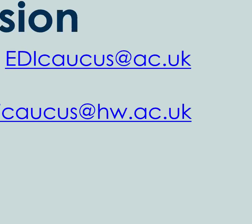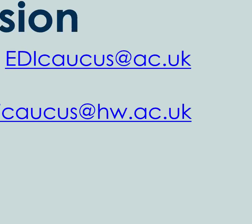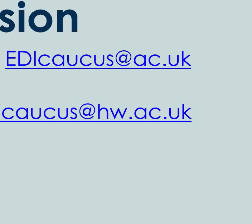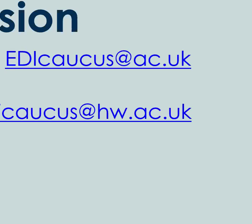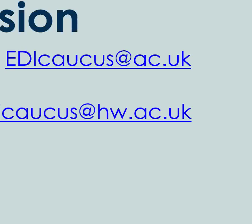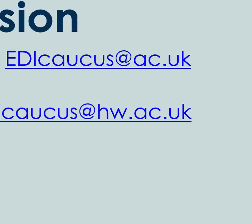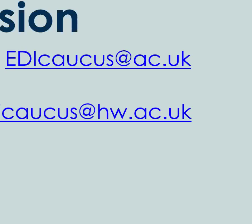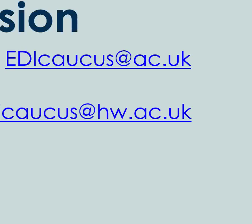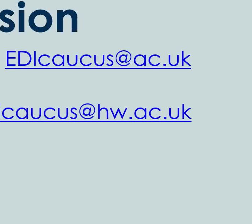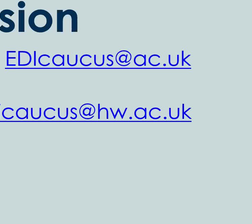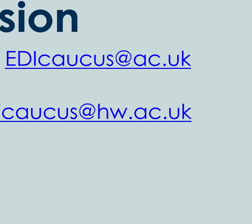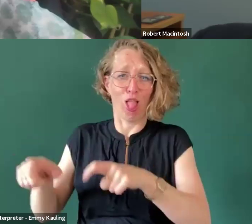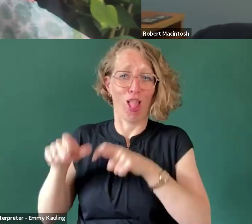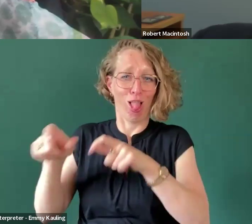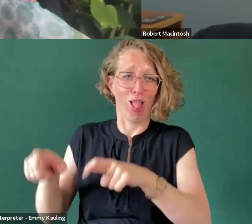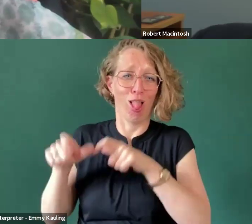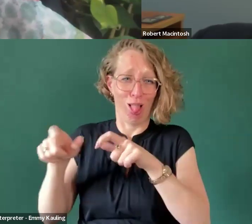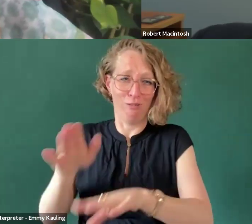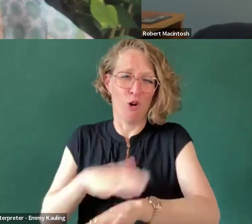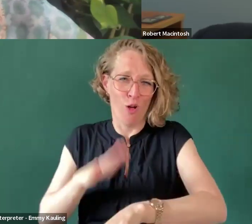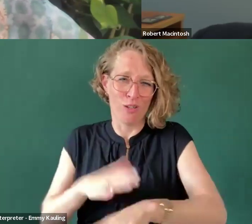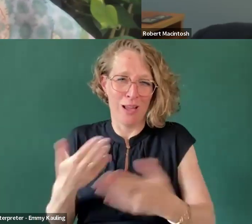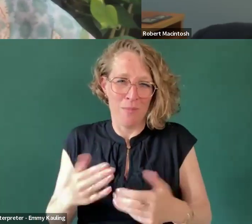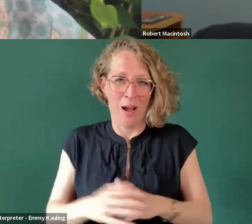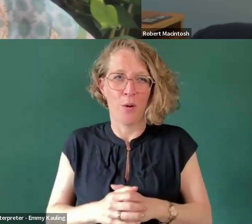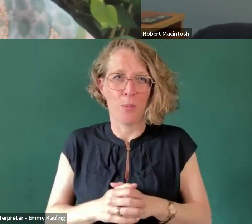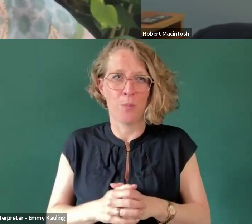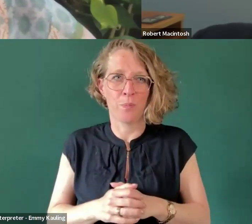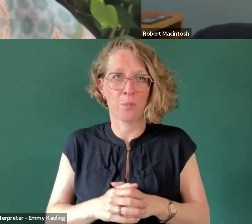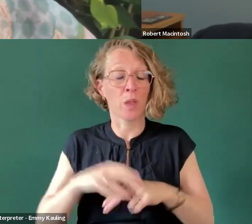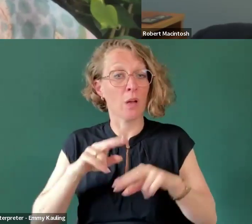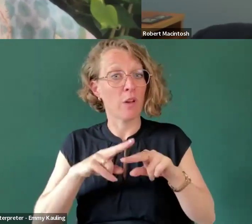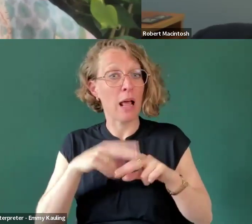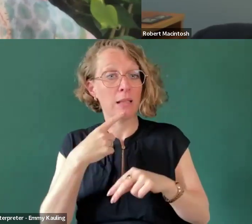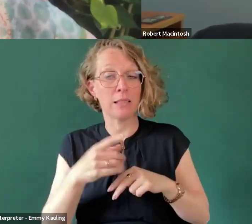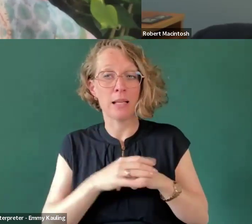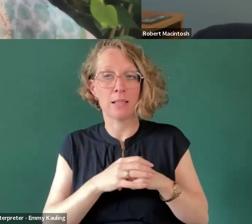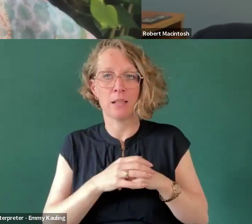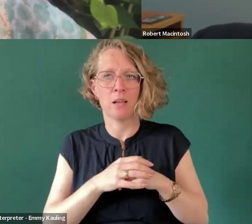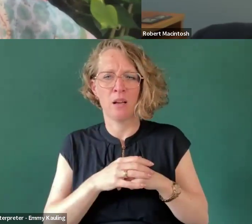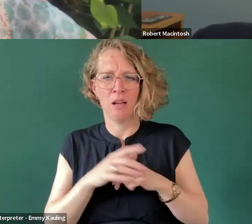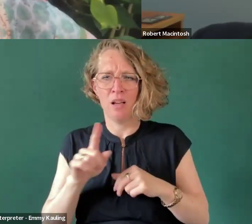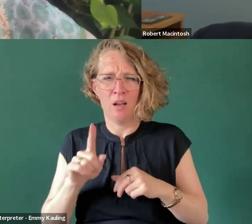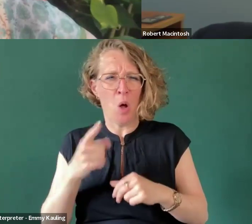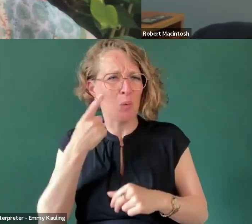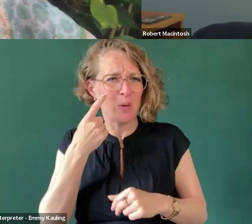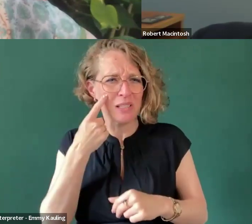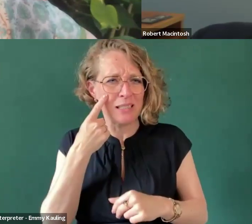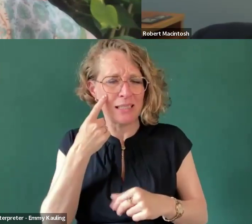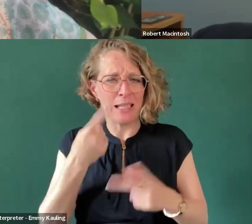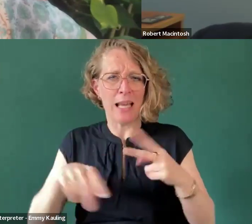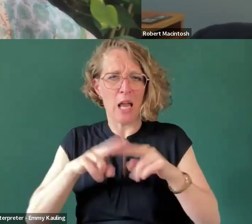us to see slightly more of the people on the call. (Fenella:) Just while we'll see if Liz wanted to